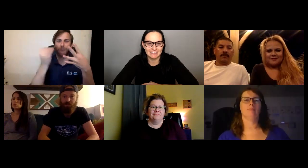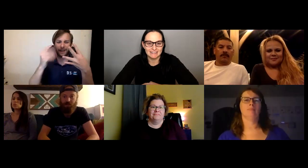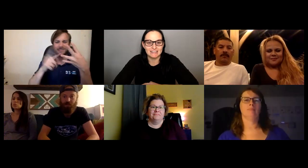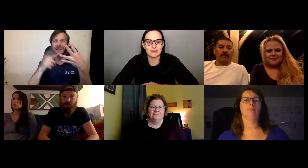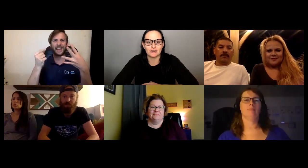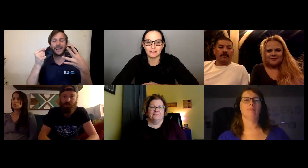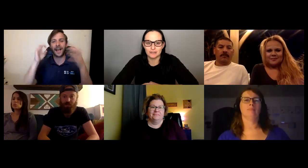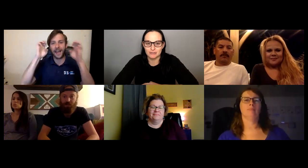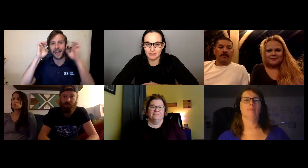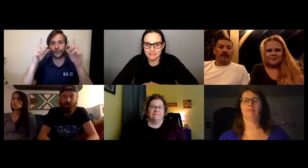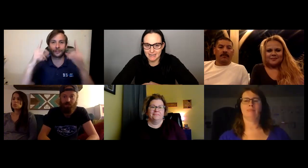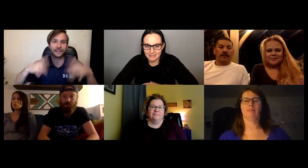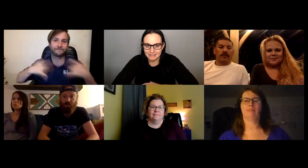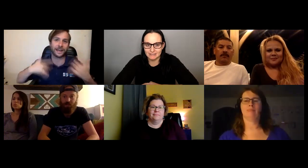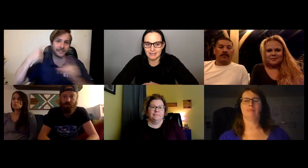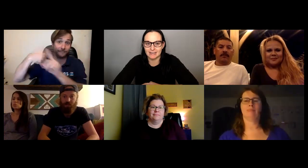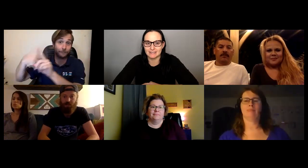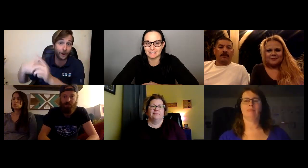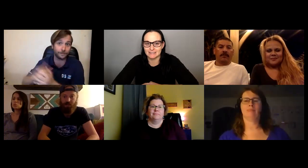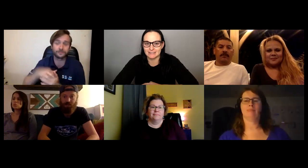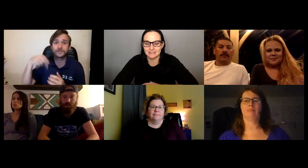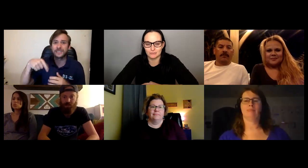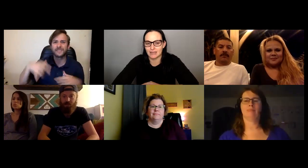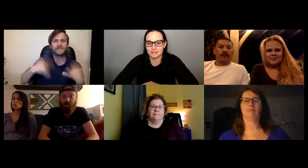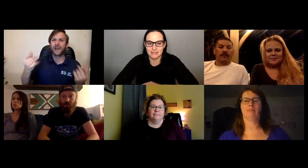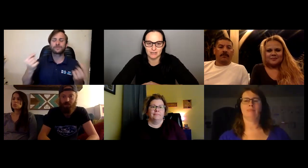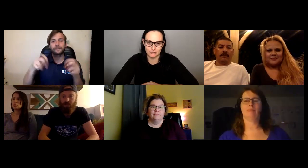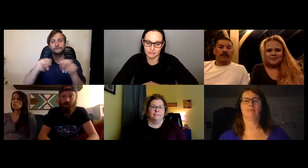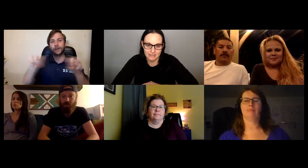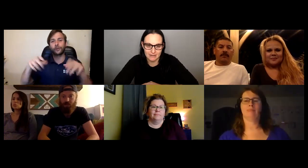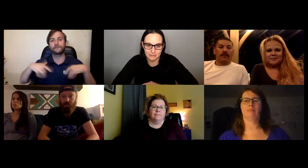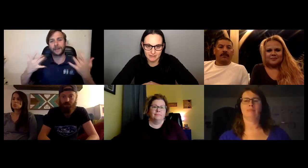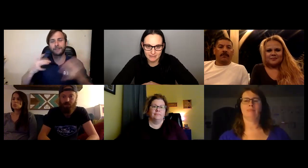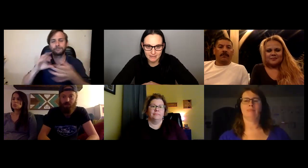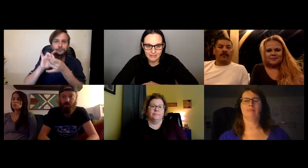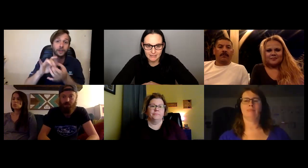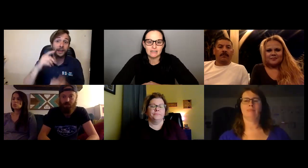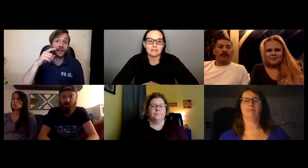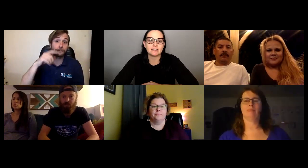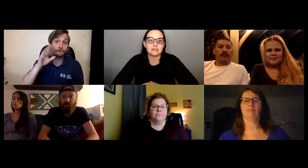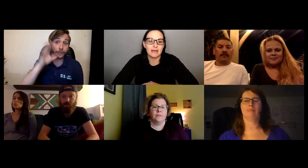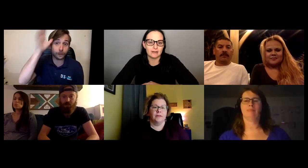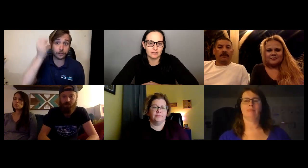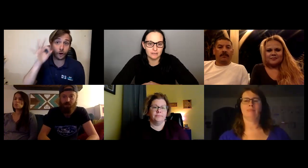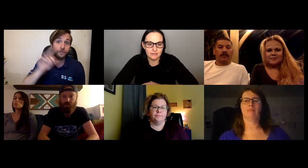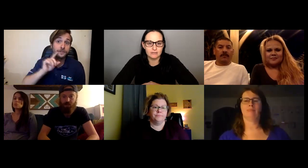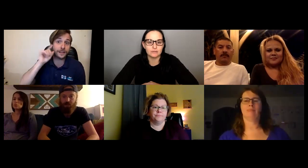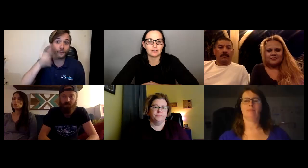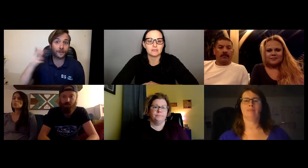this is our third monday and we have this educational event every